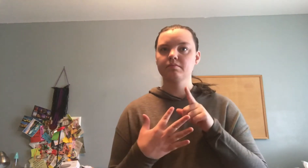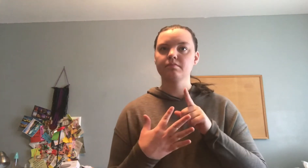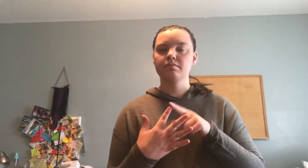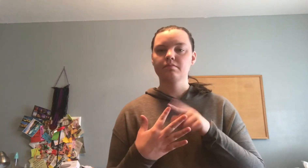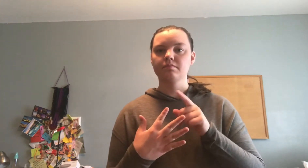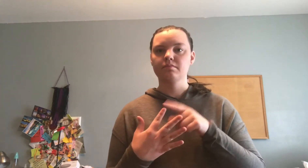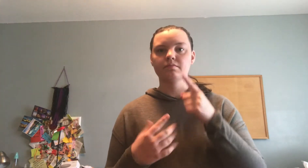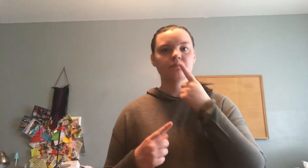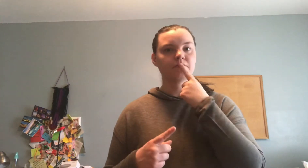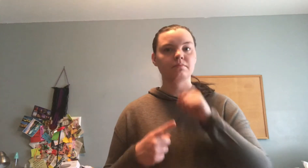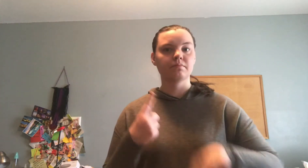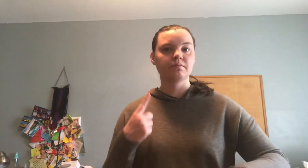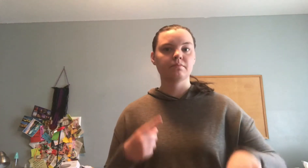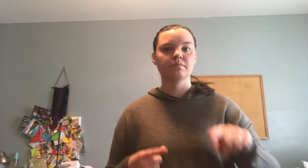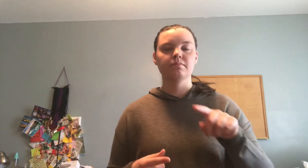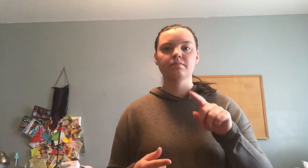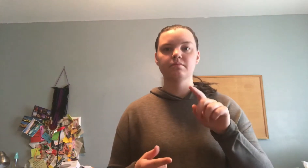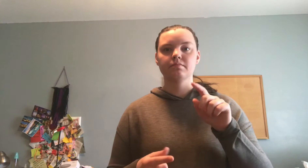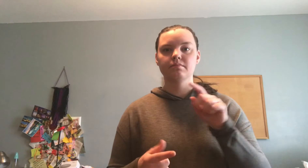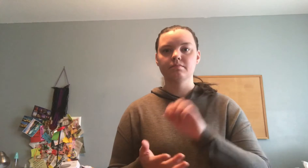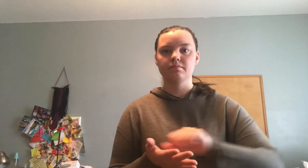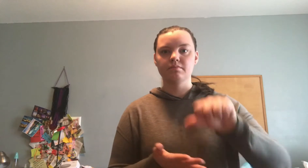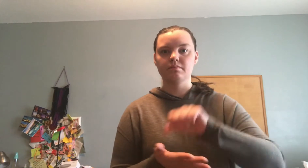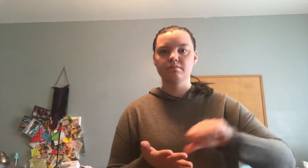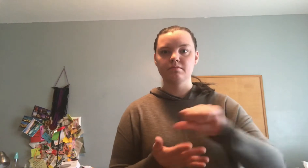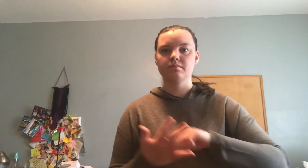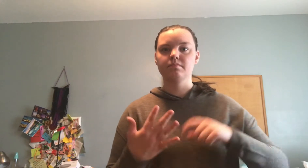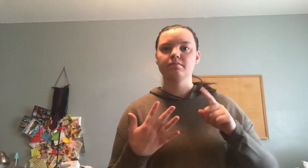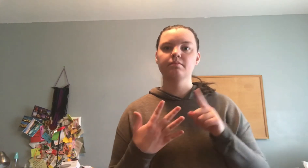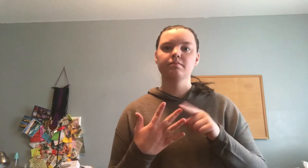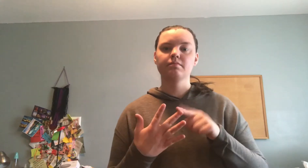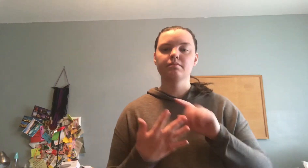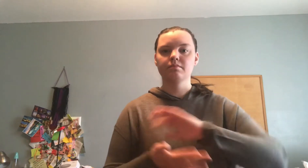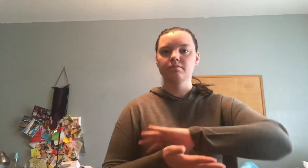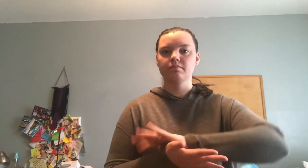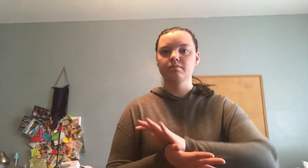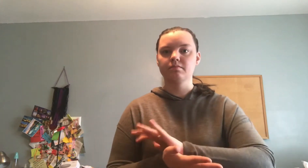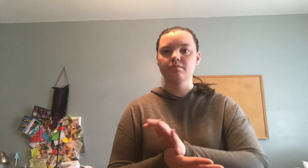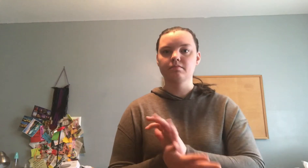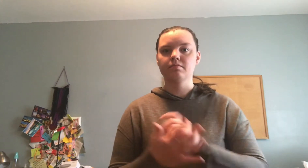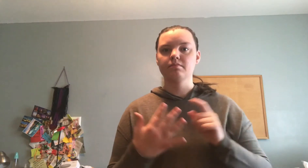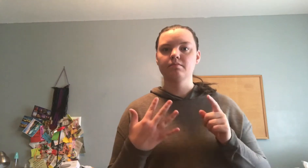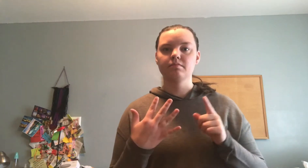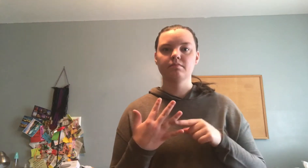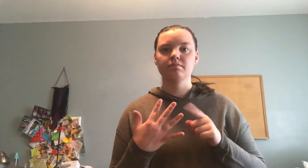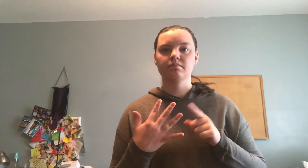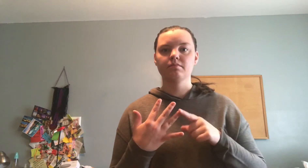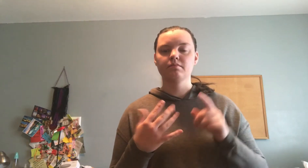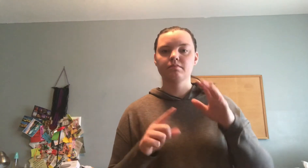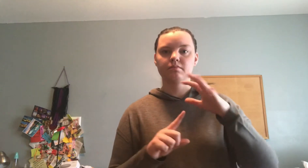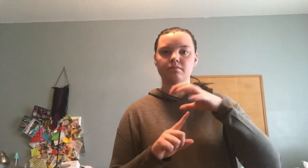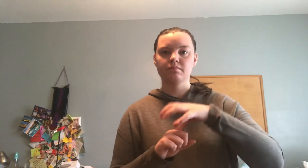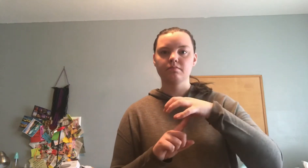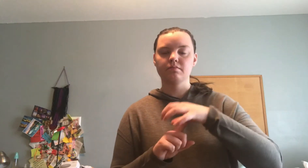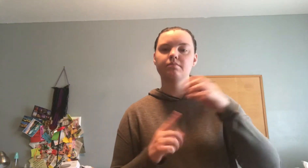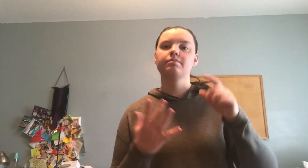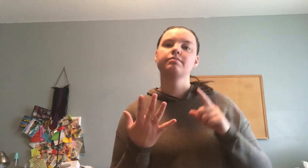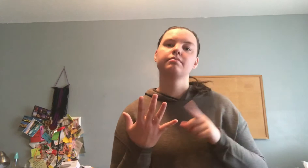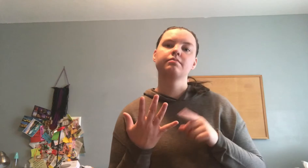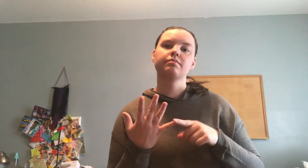tomato sauce, cheese, mushrooms,